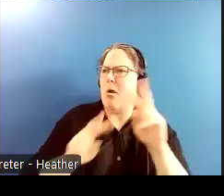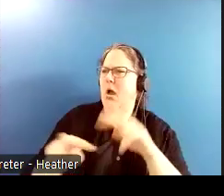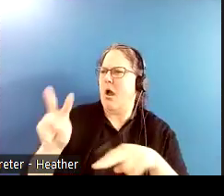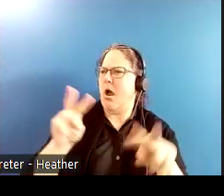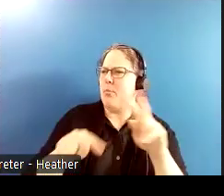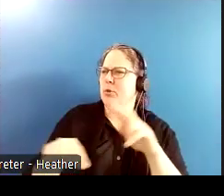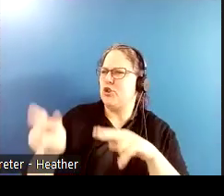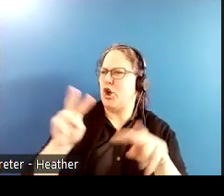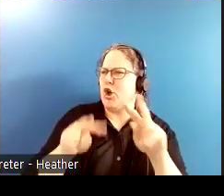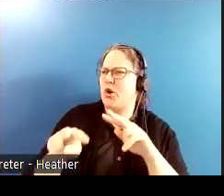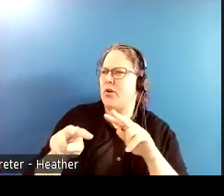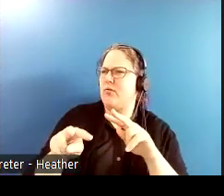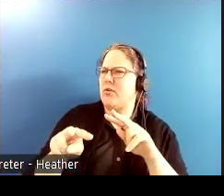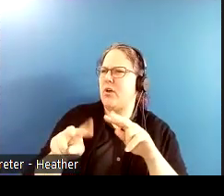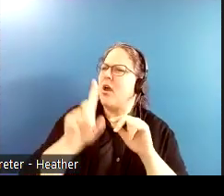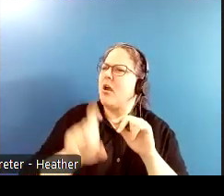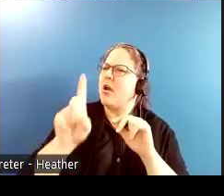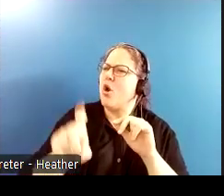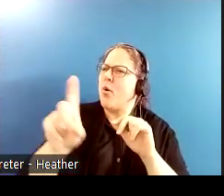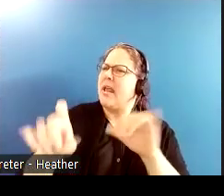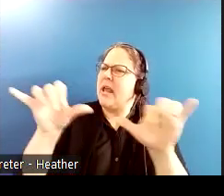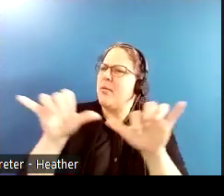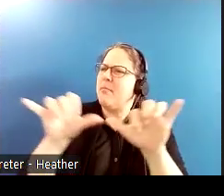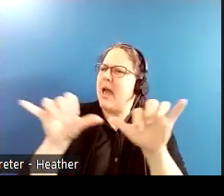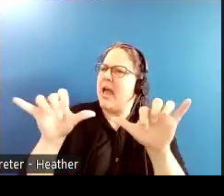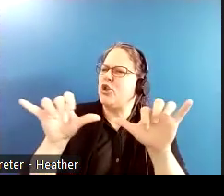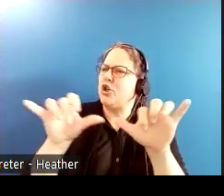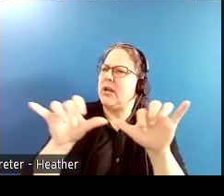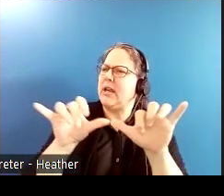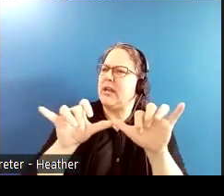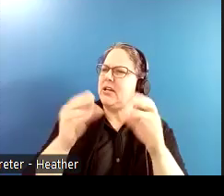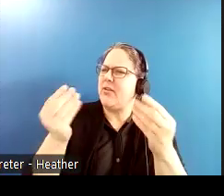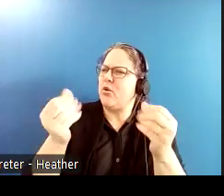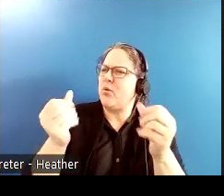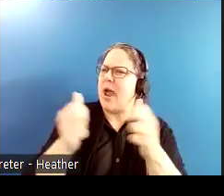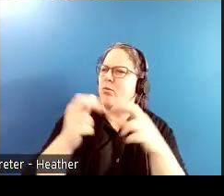Egyptians walking out to the banks and measuring uh the ground with these ropes and they called